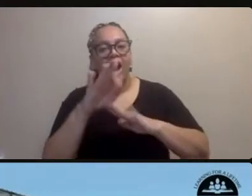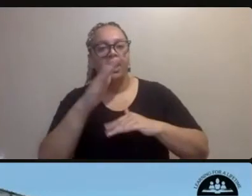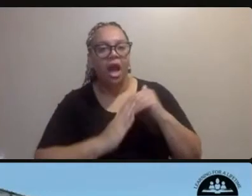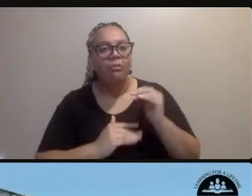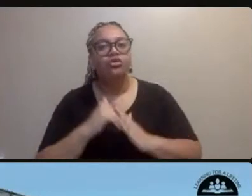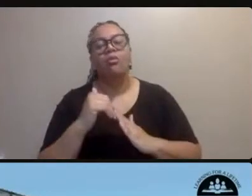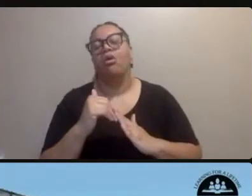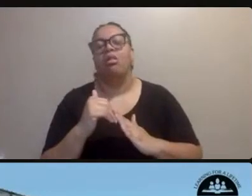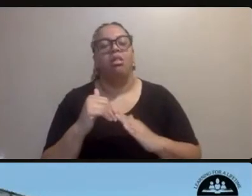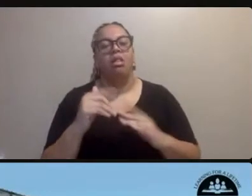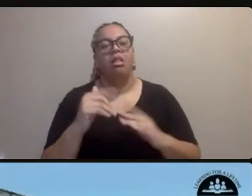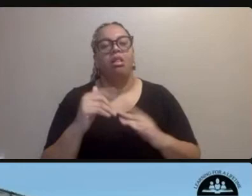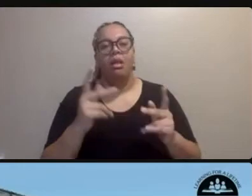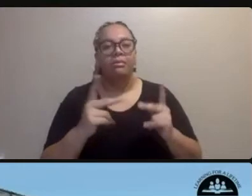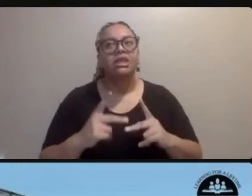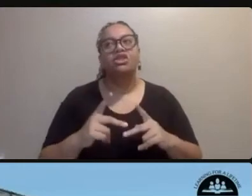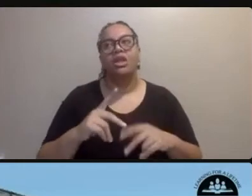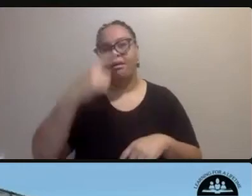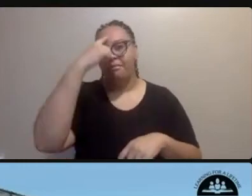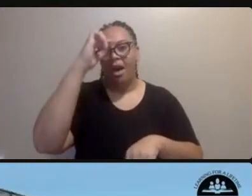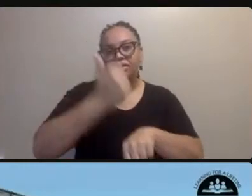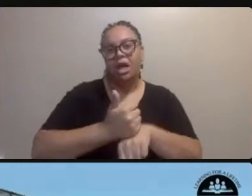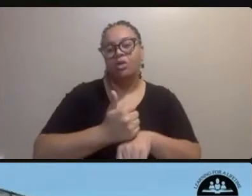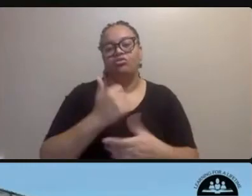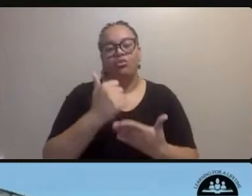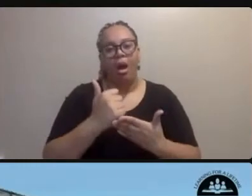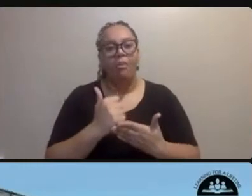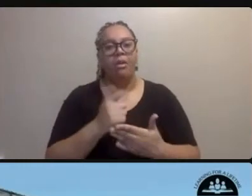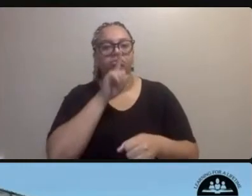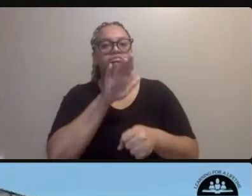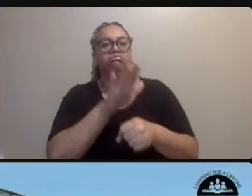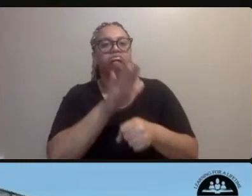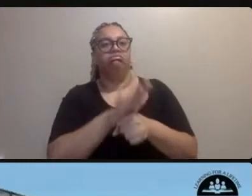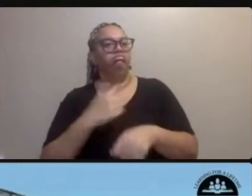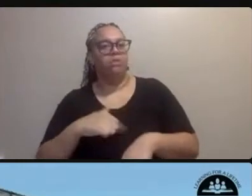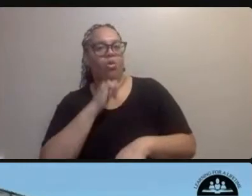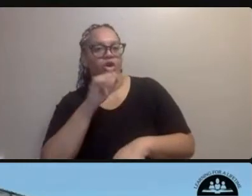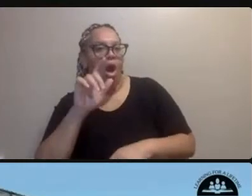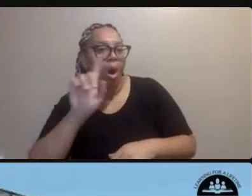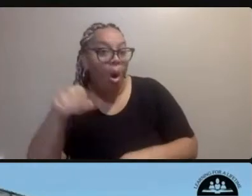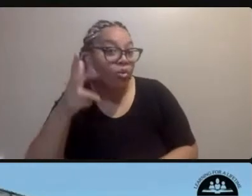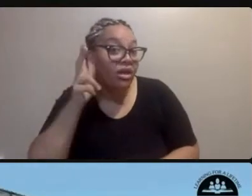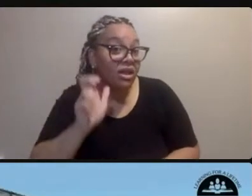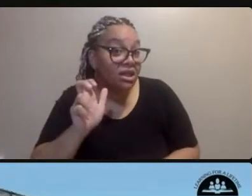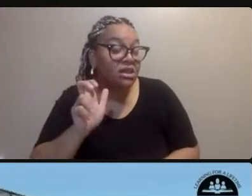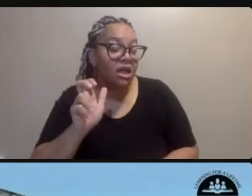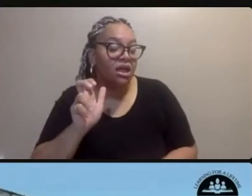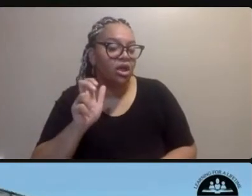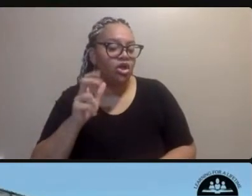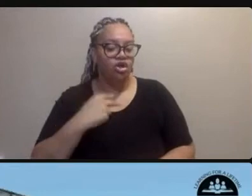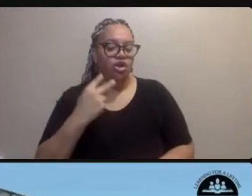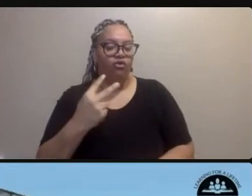IT'S NOT JUST ABOUT THEM COMING TO US TO SEEK UNCOMFORTABLE AND